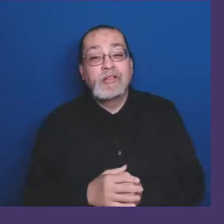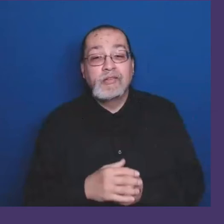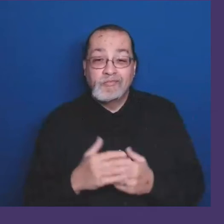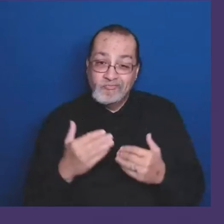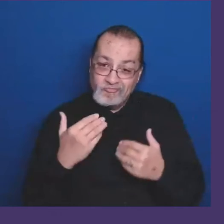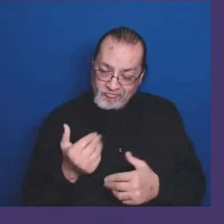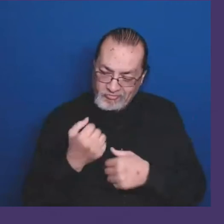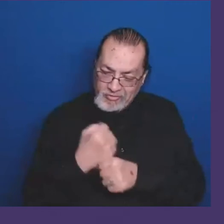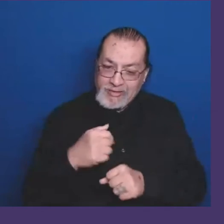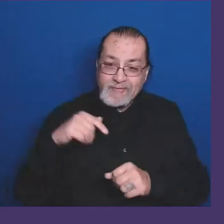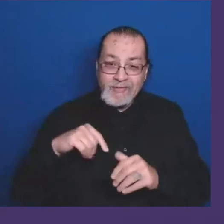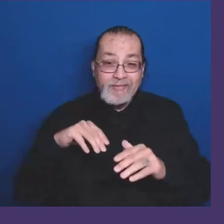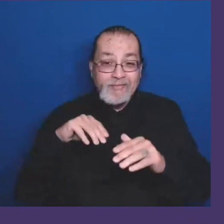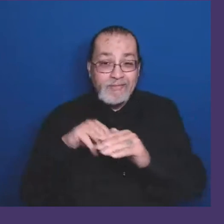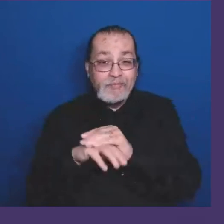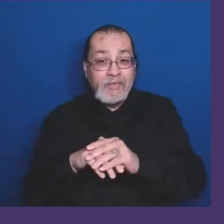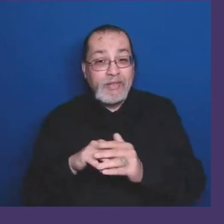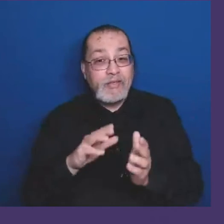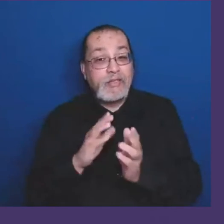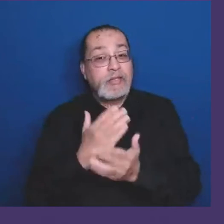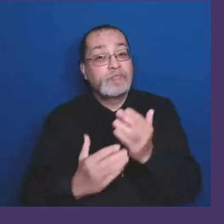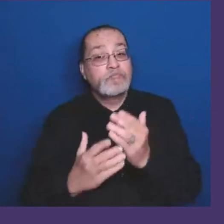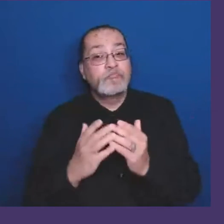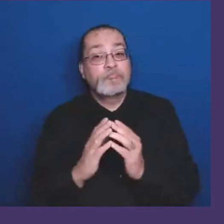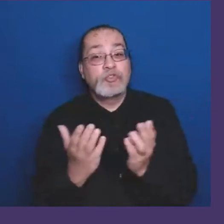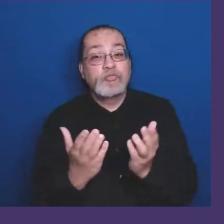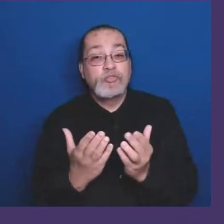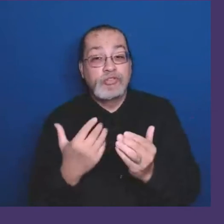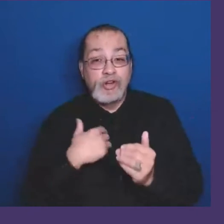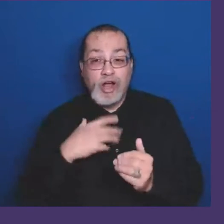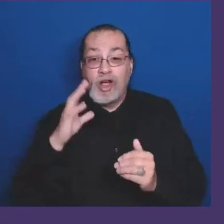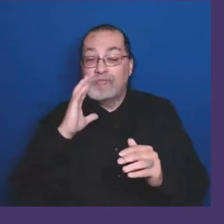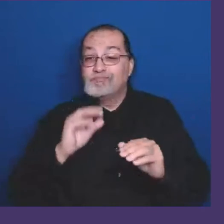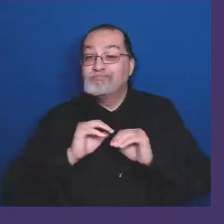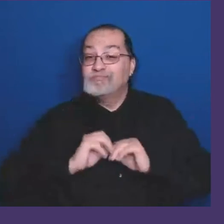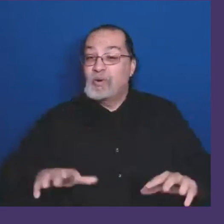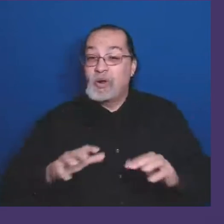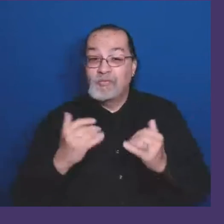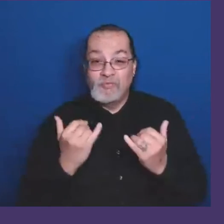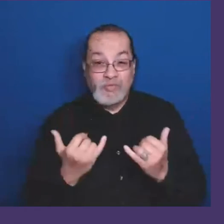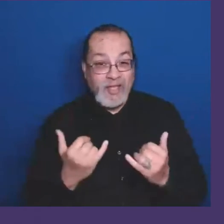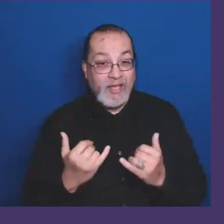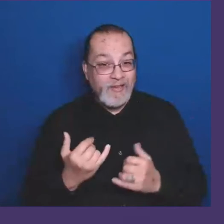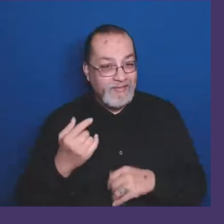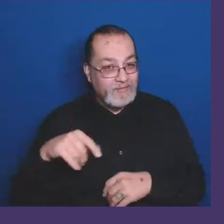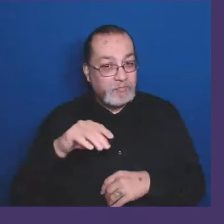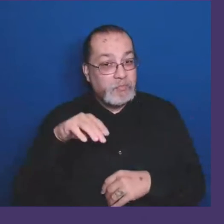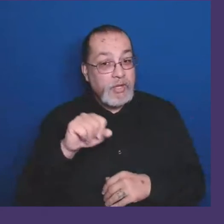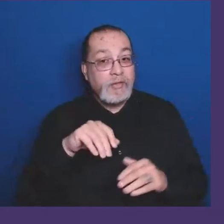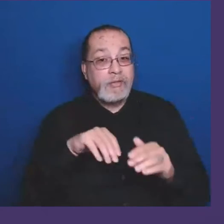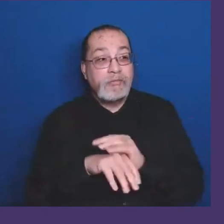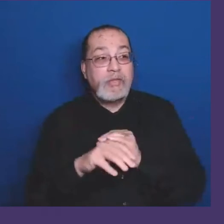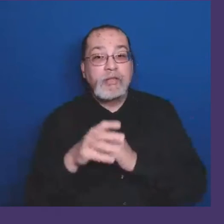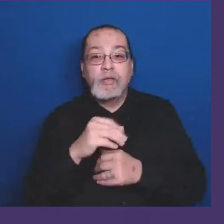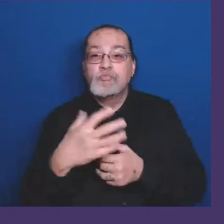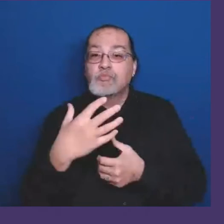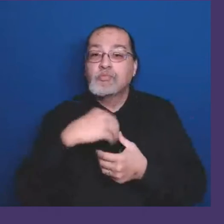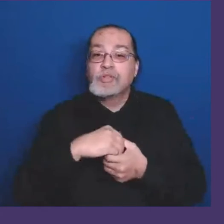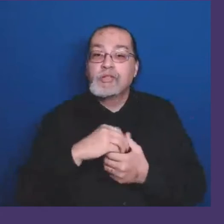that we're launching today. The Microsoft Accessibility and Inclusion Handbook. Where can you find it?